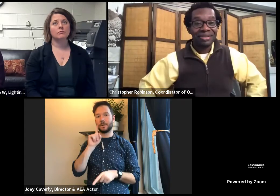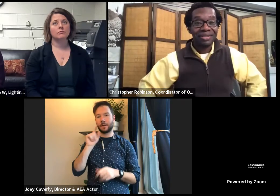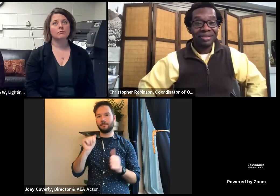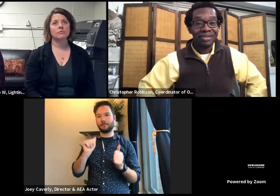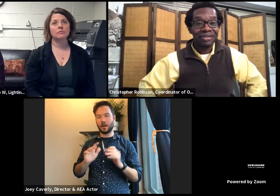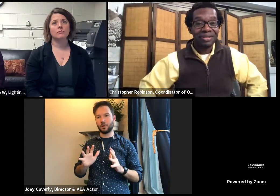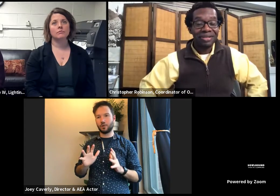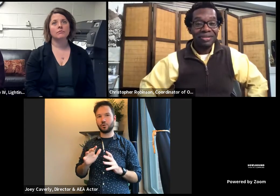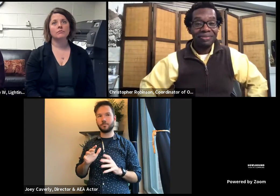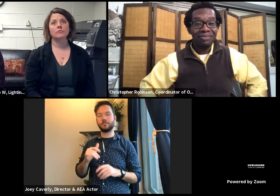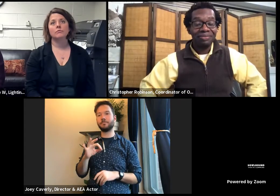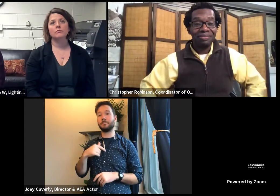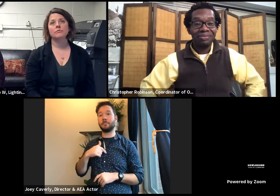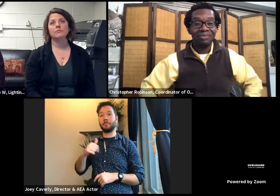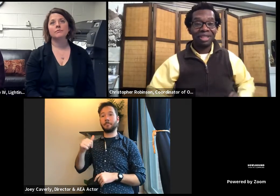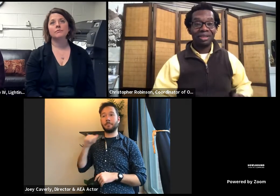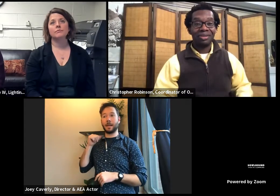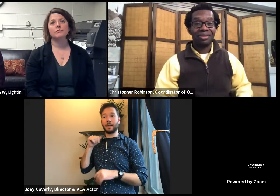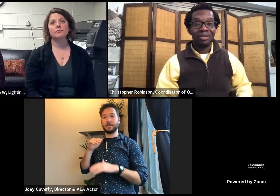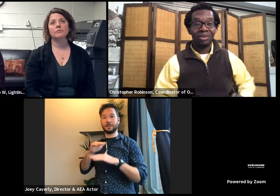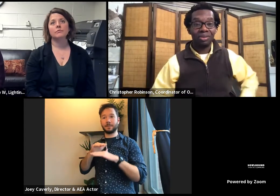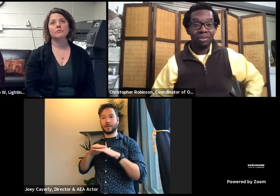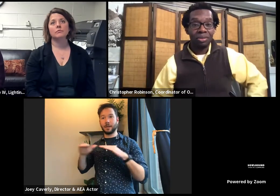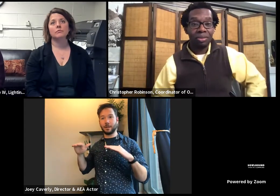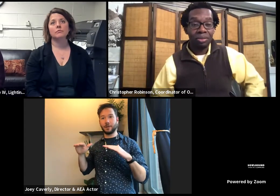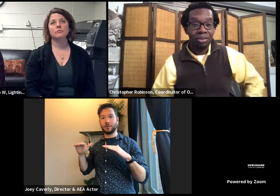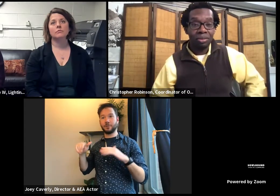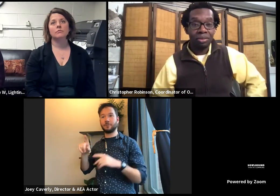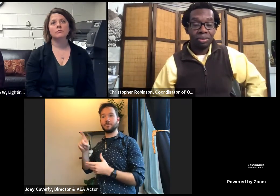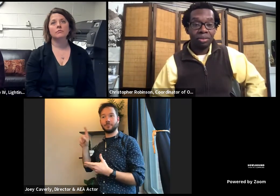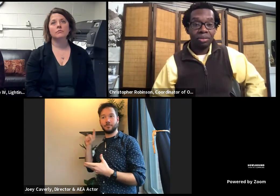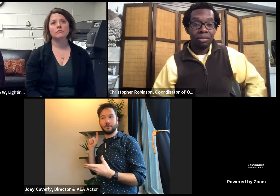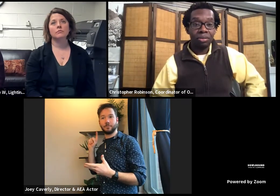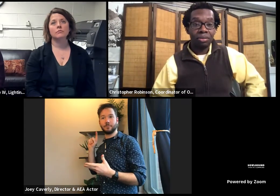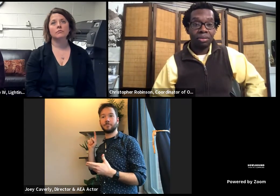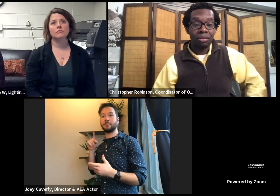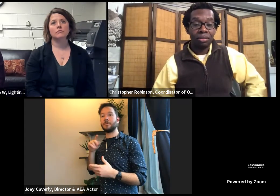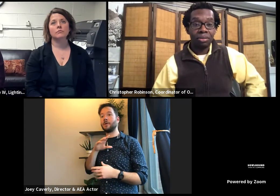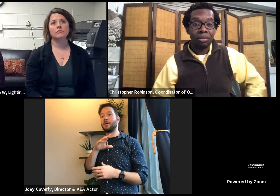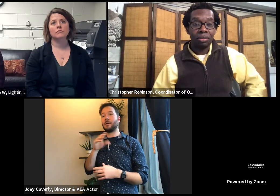Yes, this is Joey, if I may. Speaking from a deaf actor perspective,